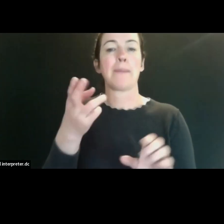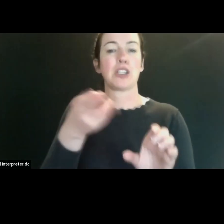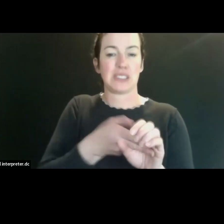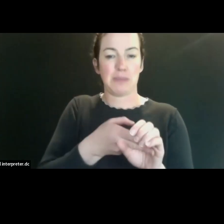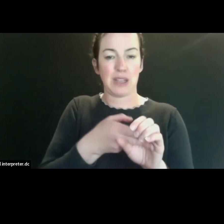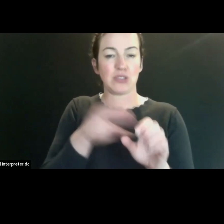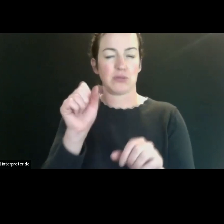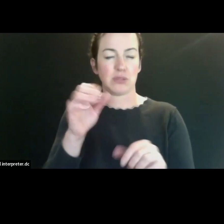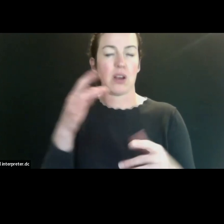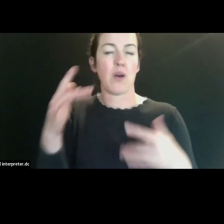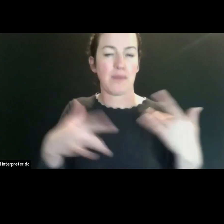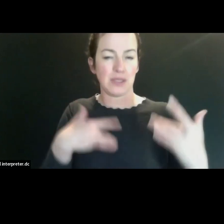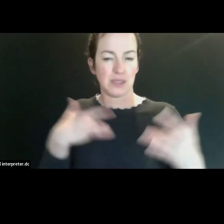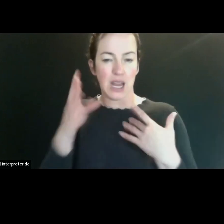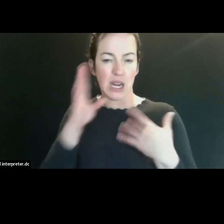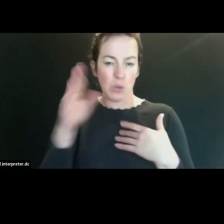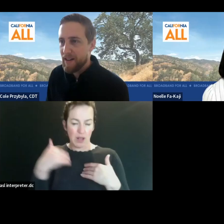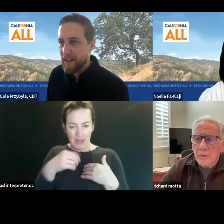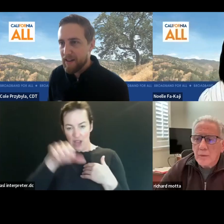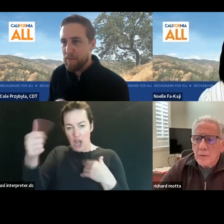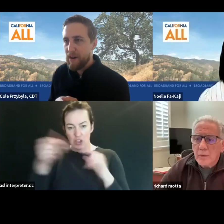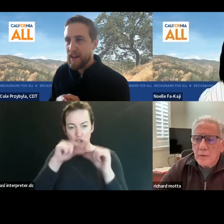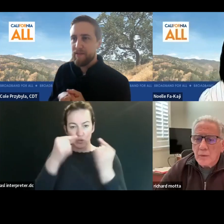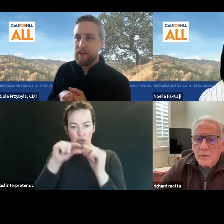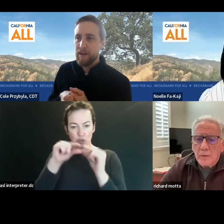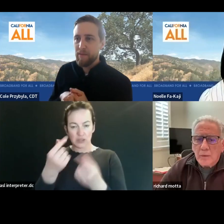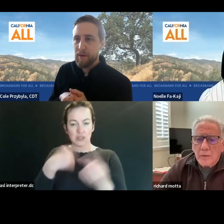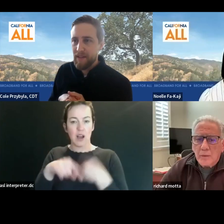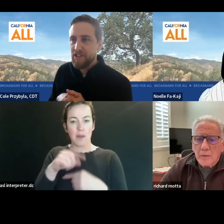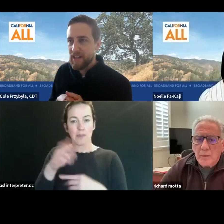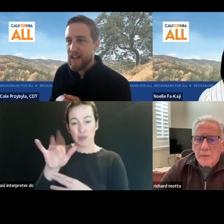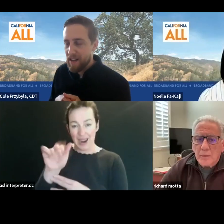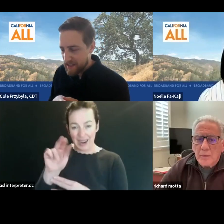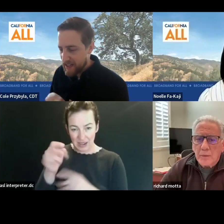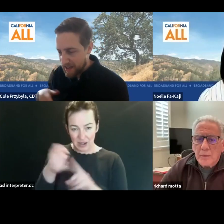we're gonna have other groups come on like Brian from Department of Aging and Alex to